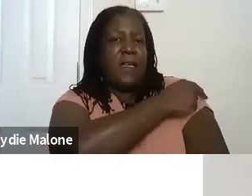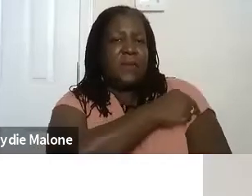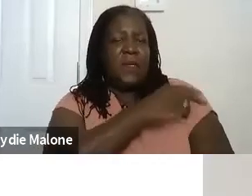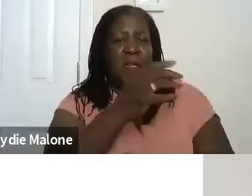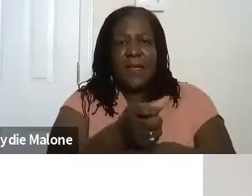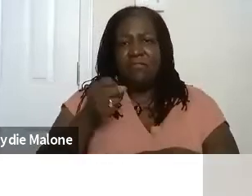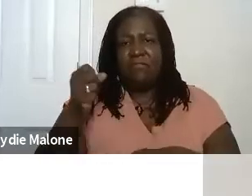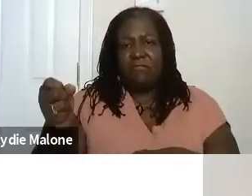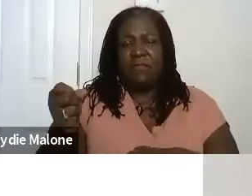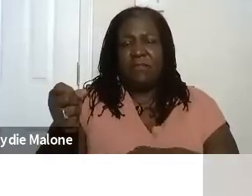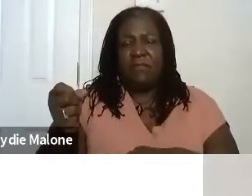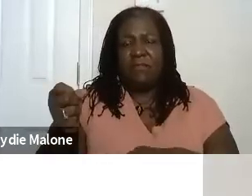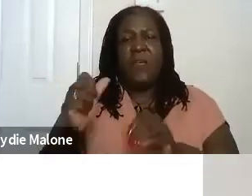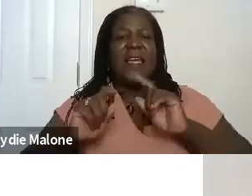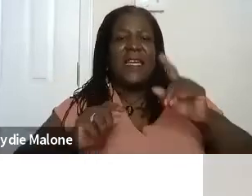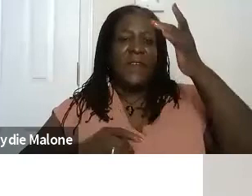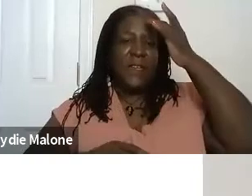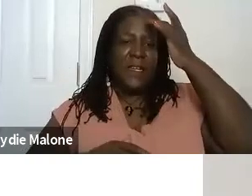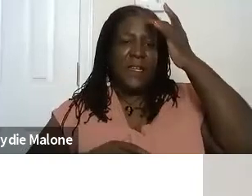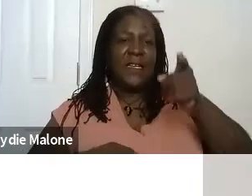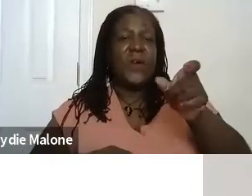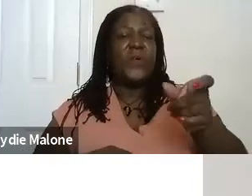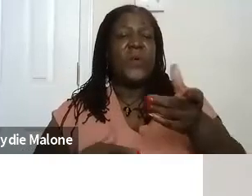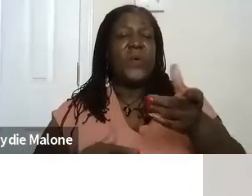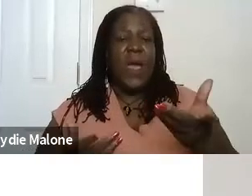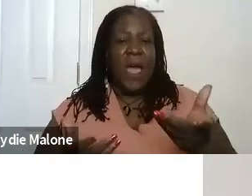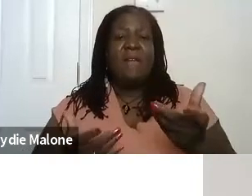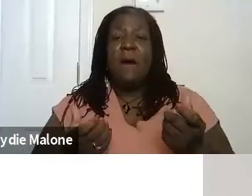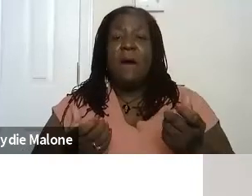that. So you have an order of magnitude. Because many of you have chosen to vaccinate against